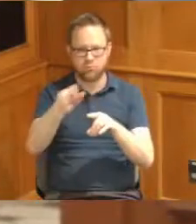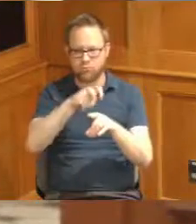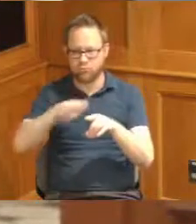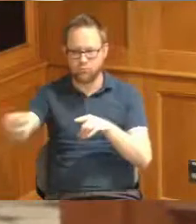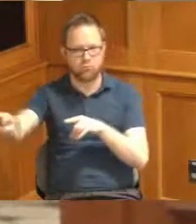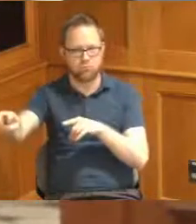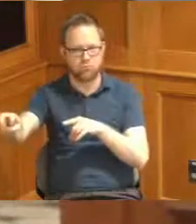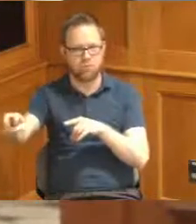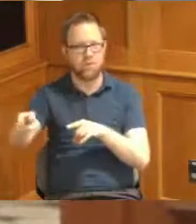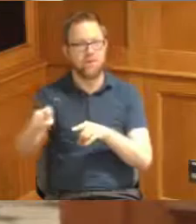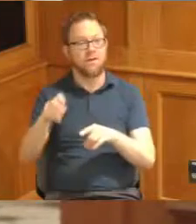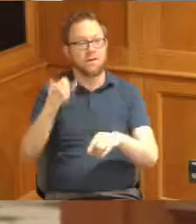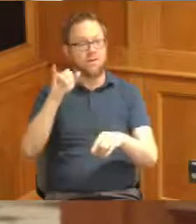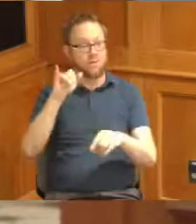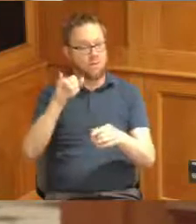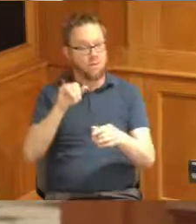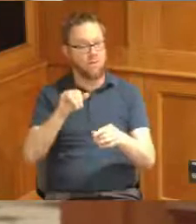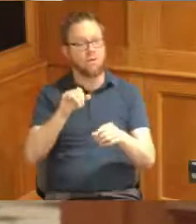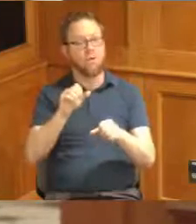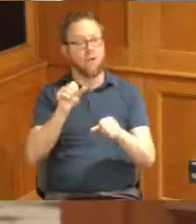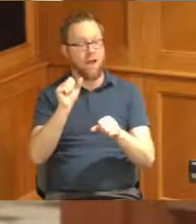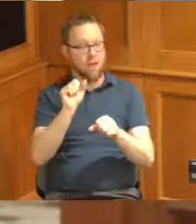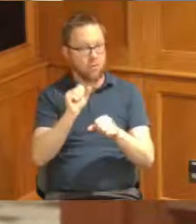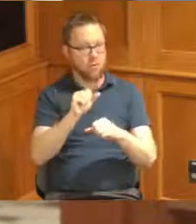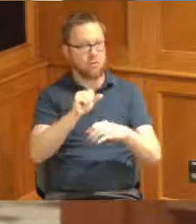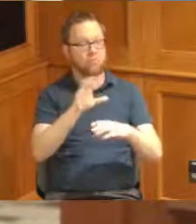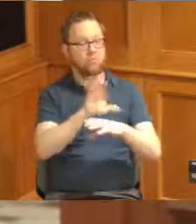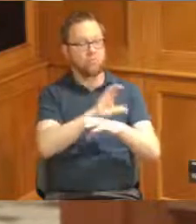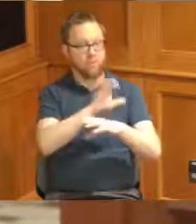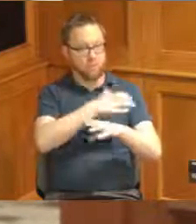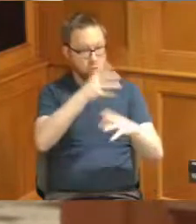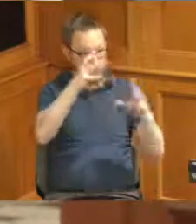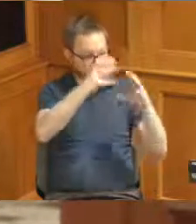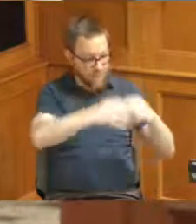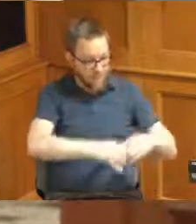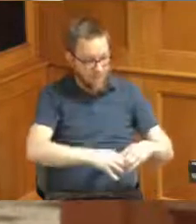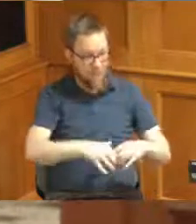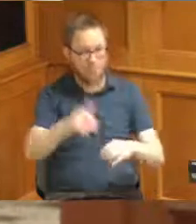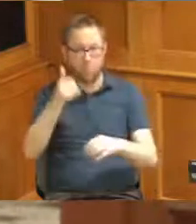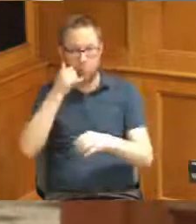outage meant that our workstations were down but our phone lines were still active and this